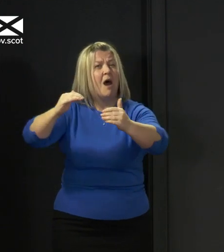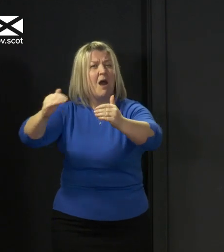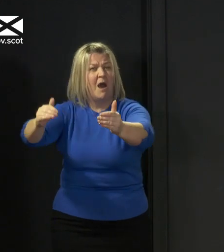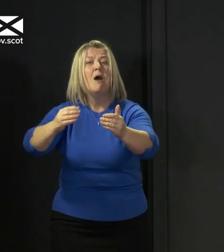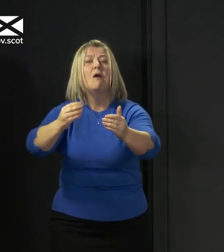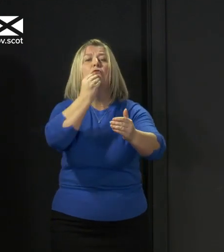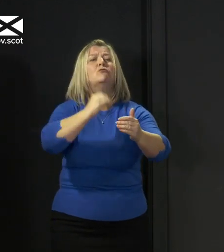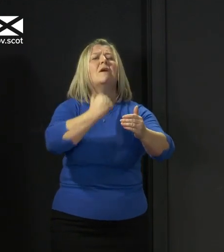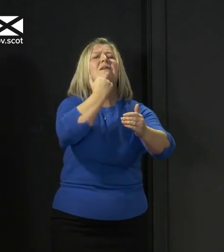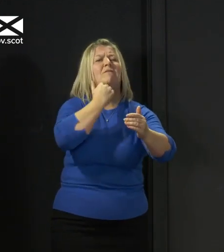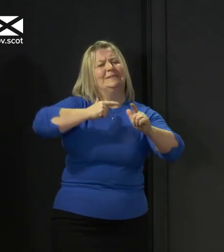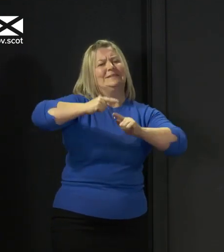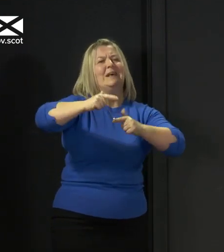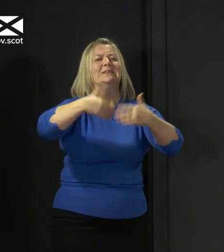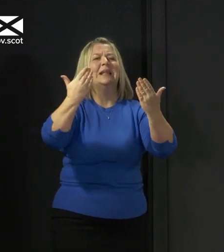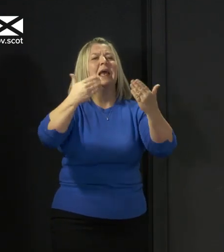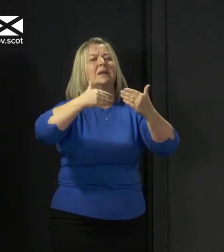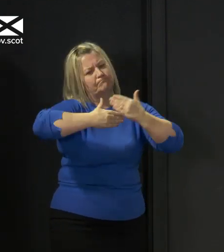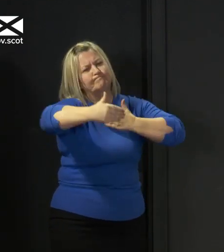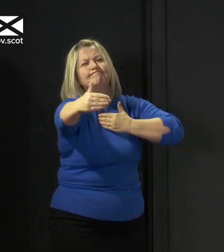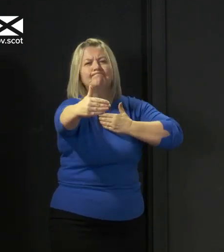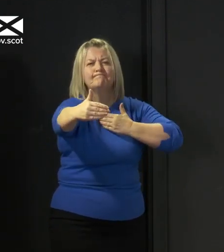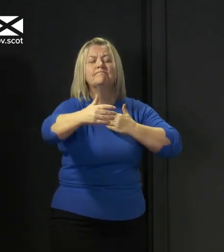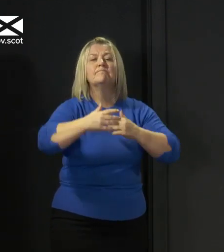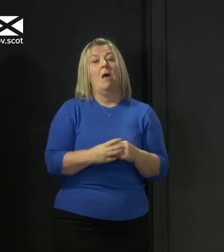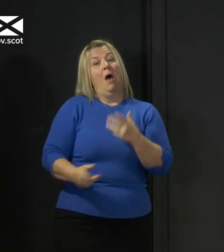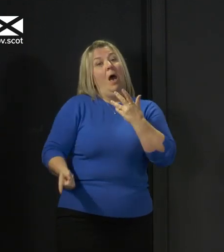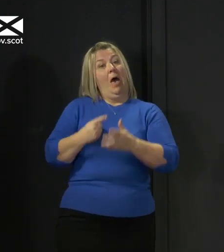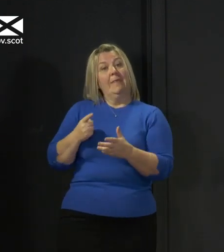and if other 18 schemes will share four hundred thousand pounds to provide